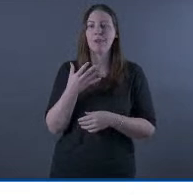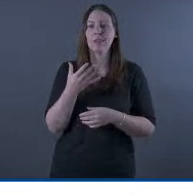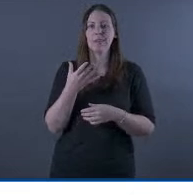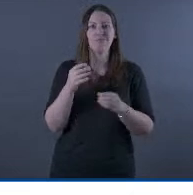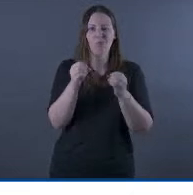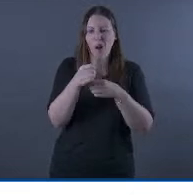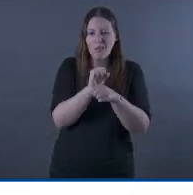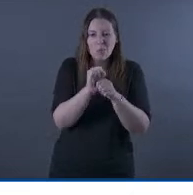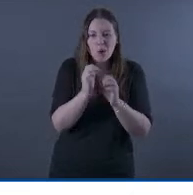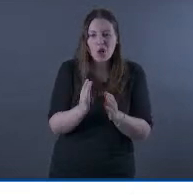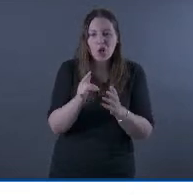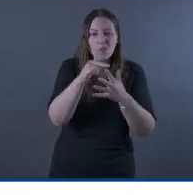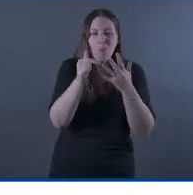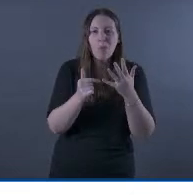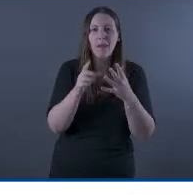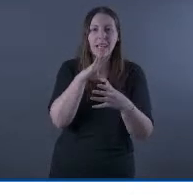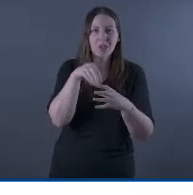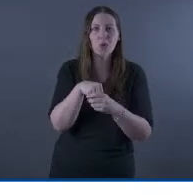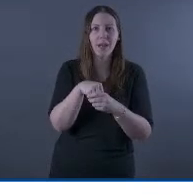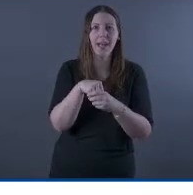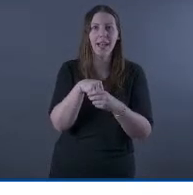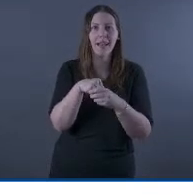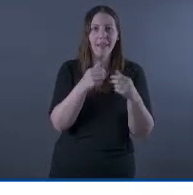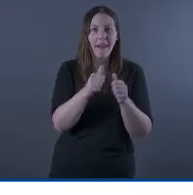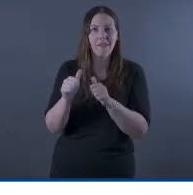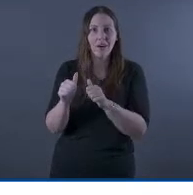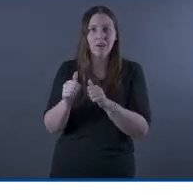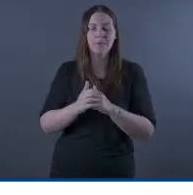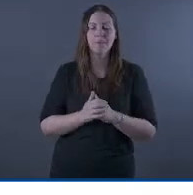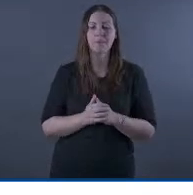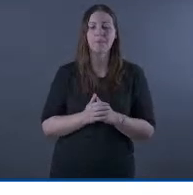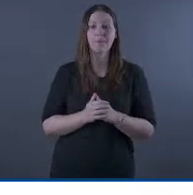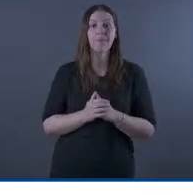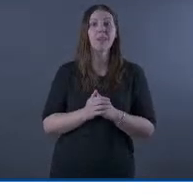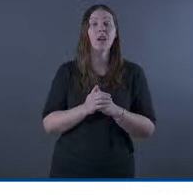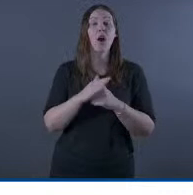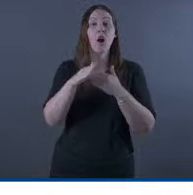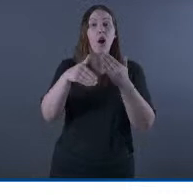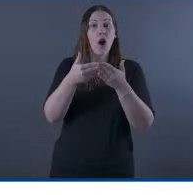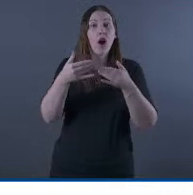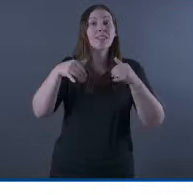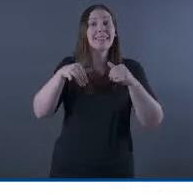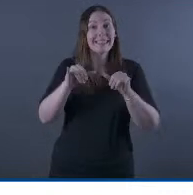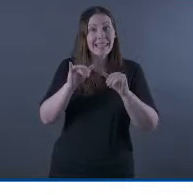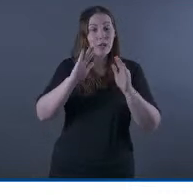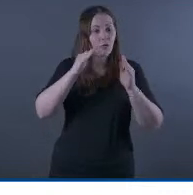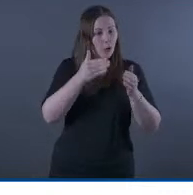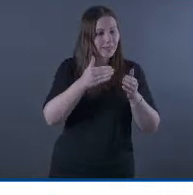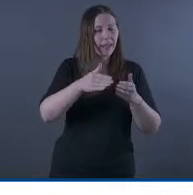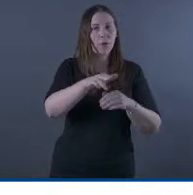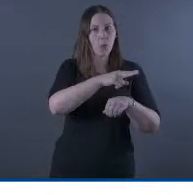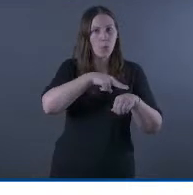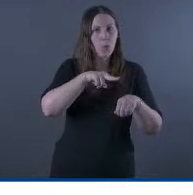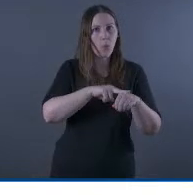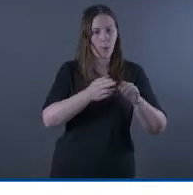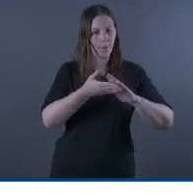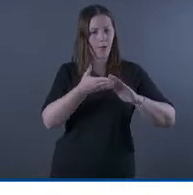And again, while are still operating our regular services to folks, to patients, and also supporting the community vaccine clinics.